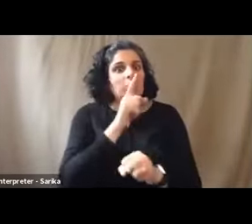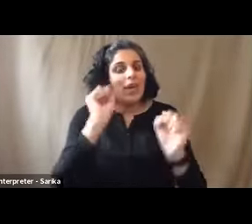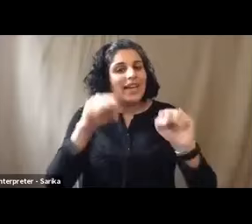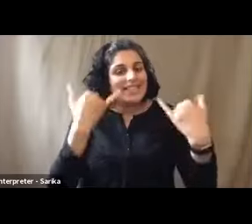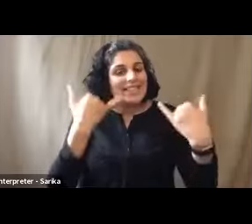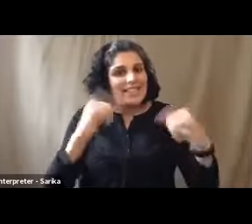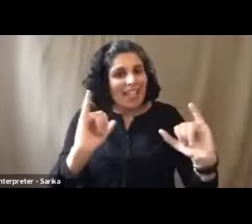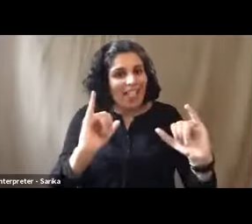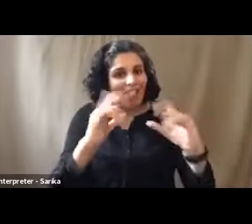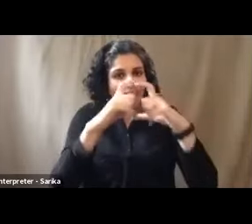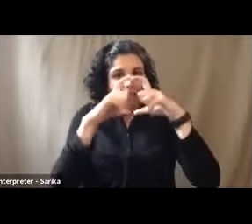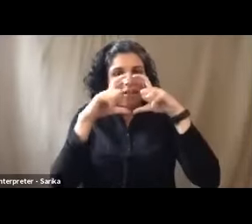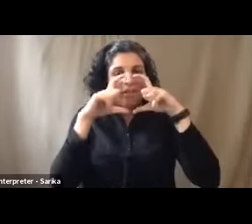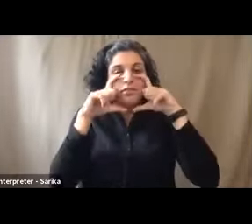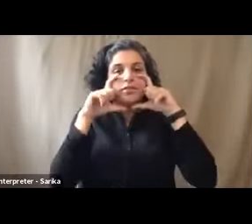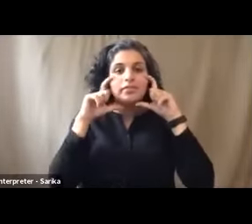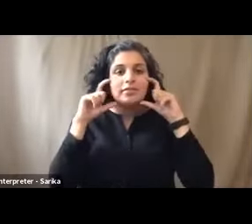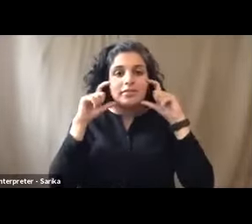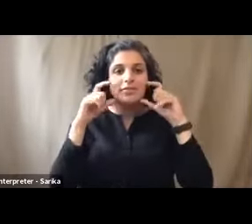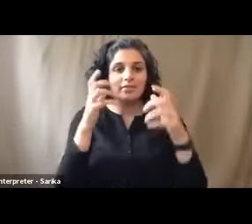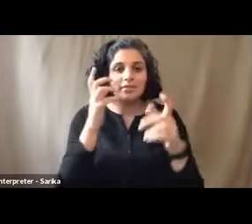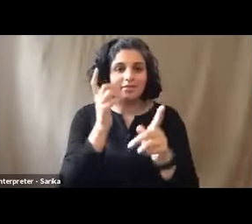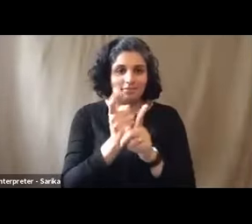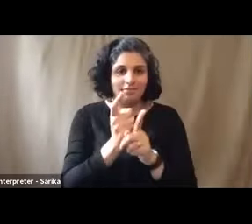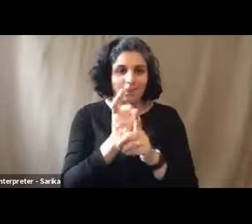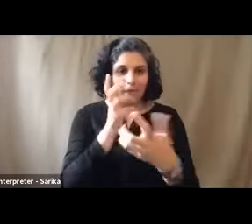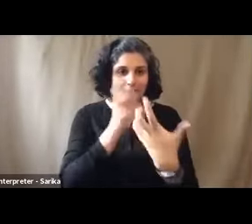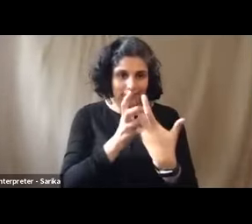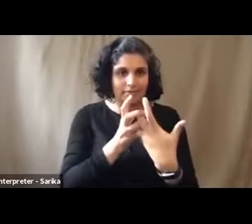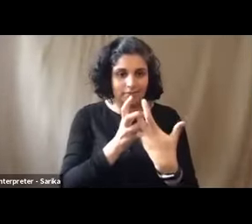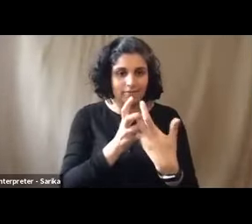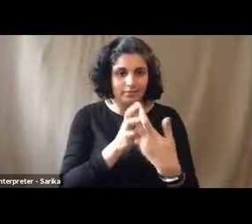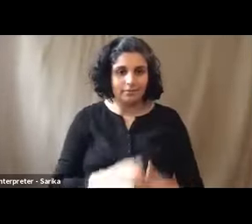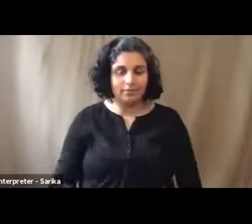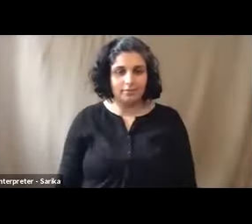and fit properly.